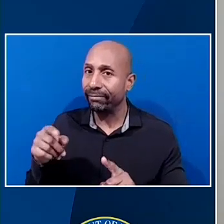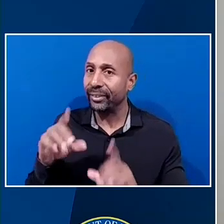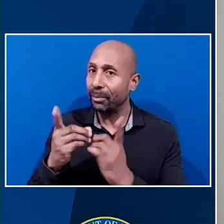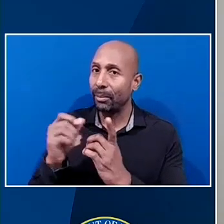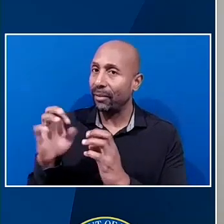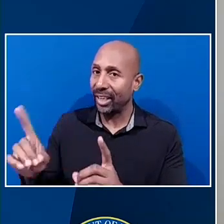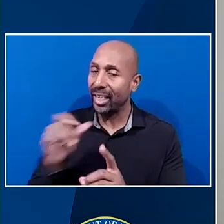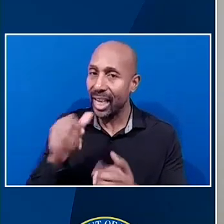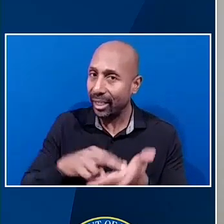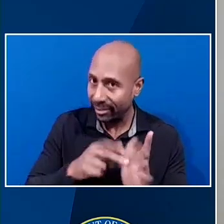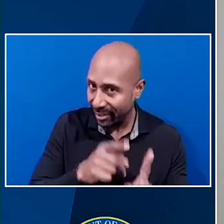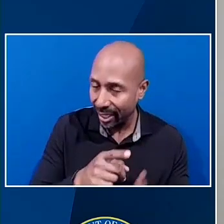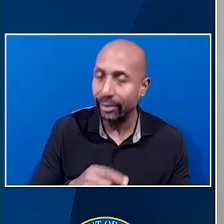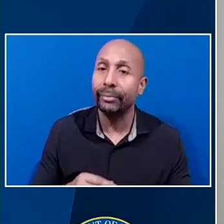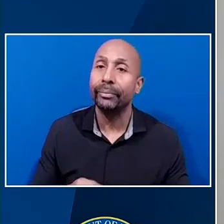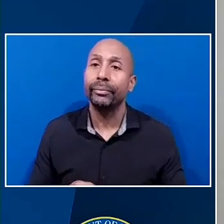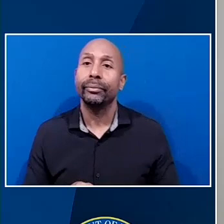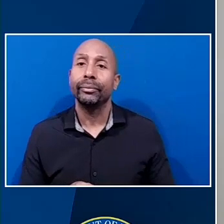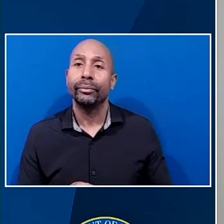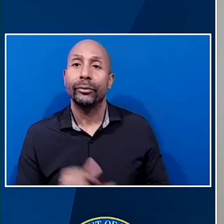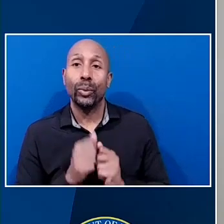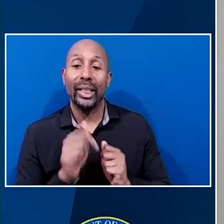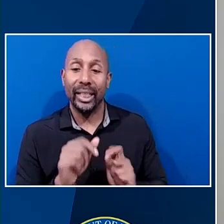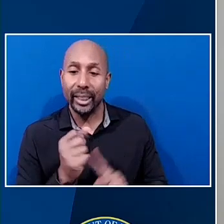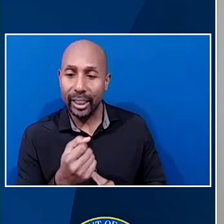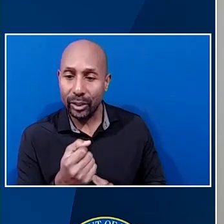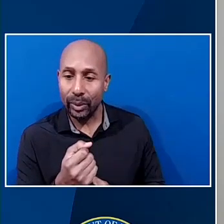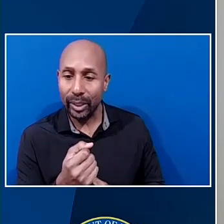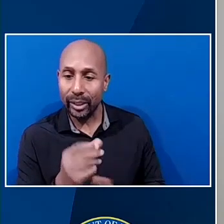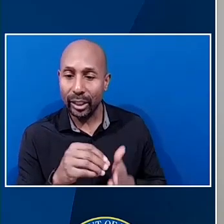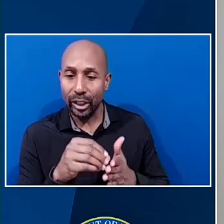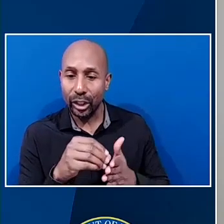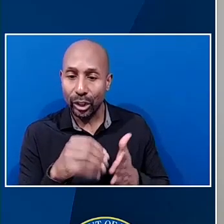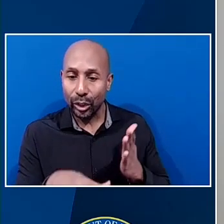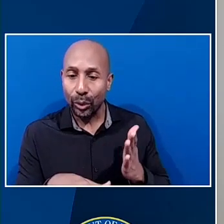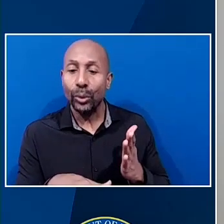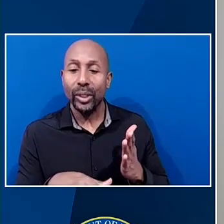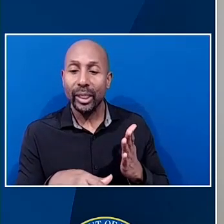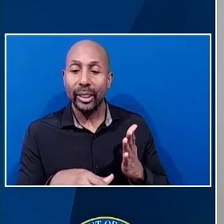student received loan funds and because